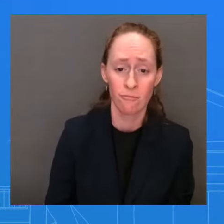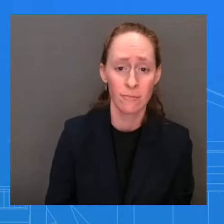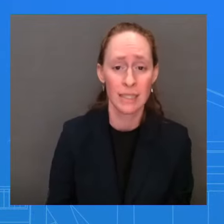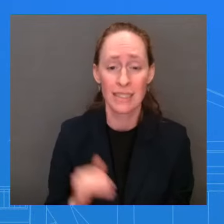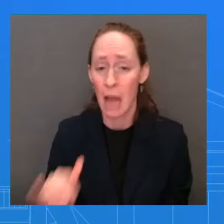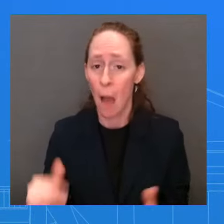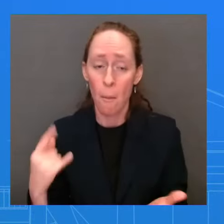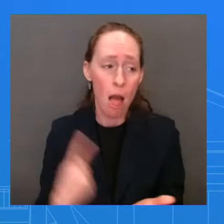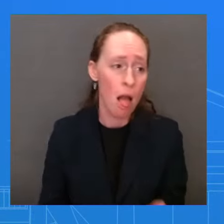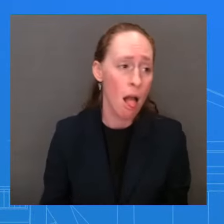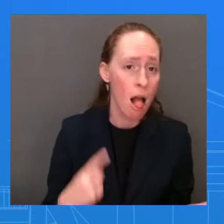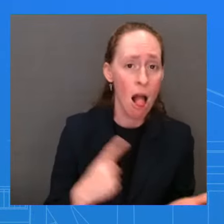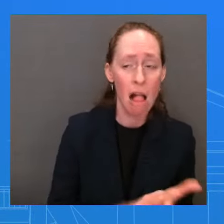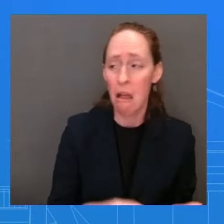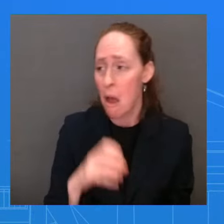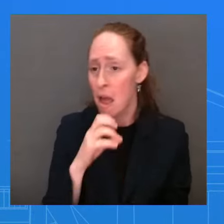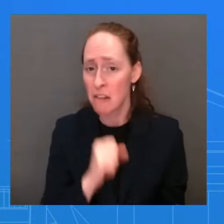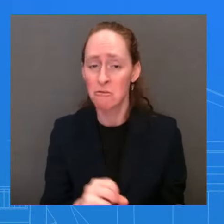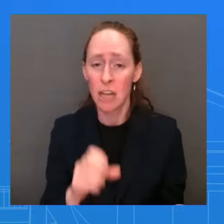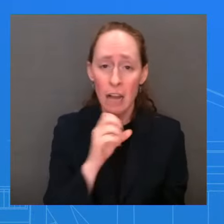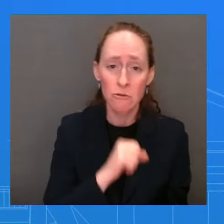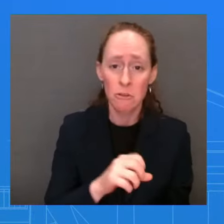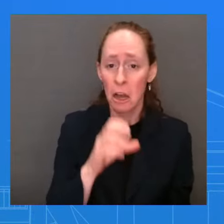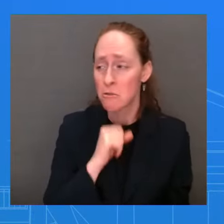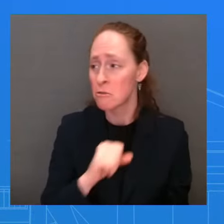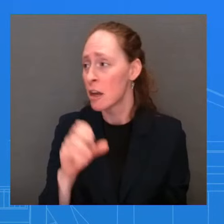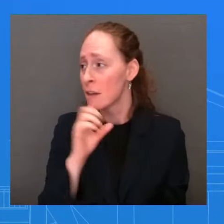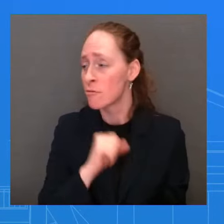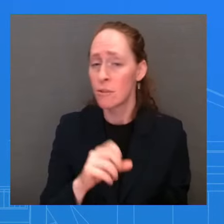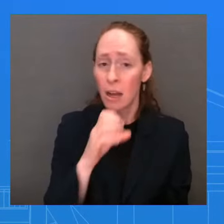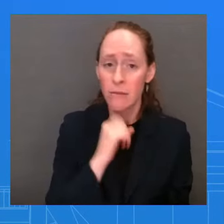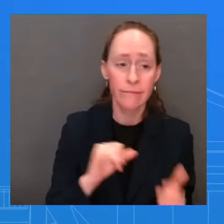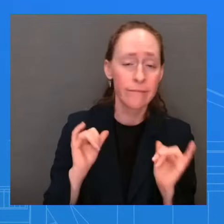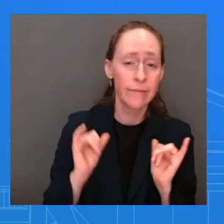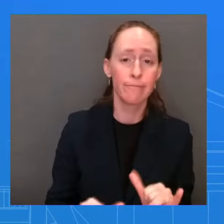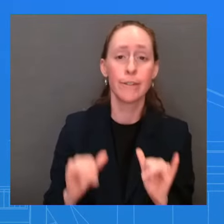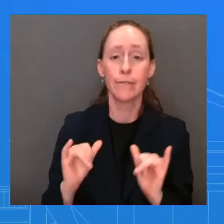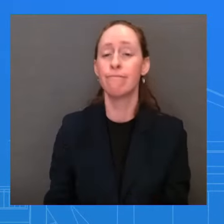And -- and if you look at what the President has done this past two years,